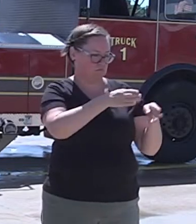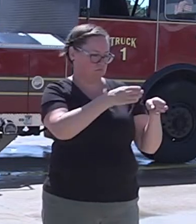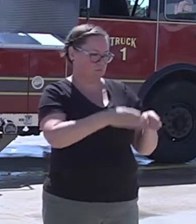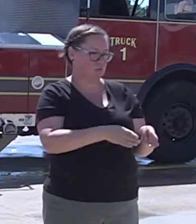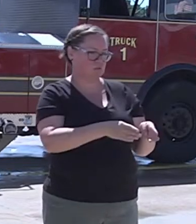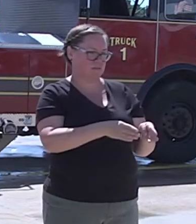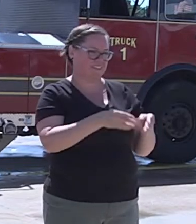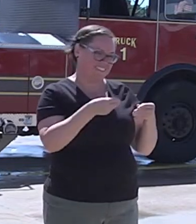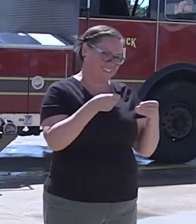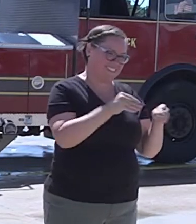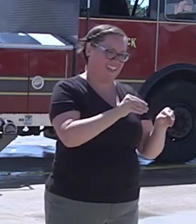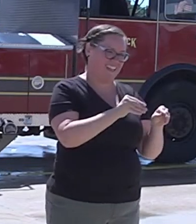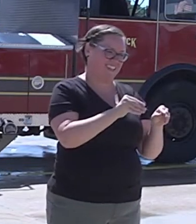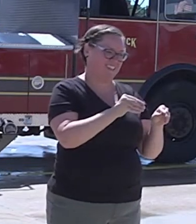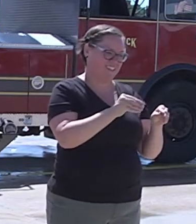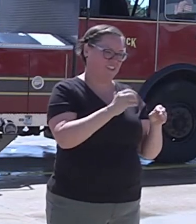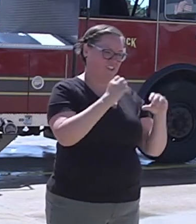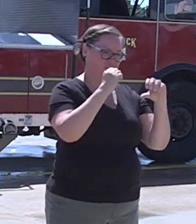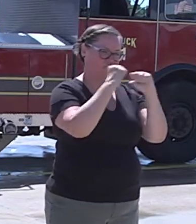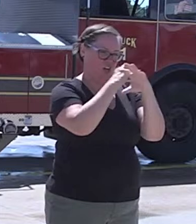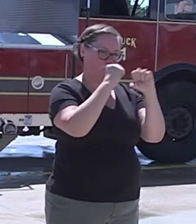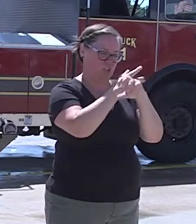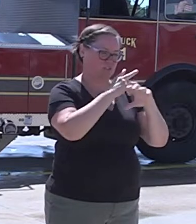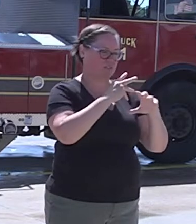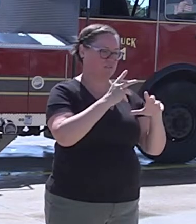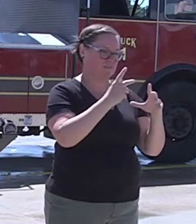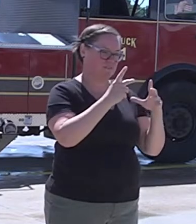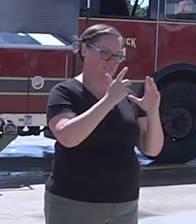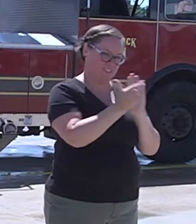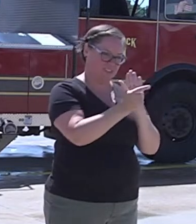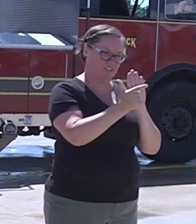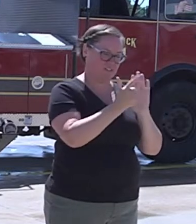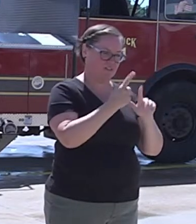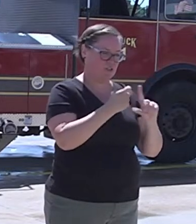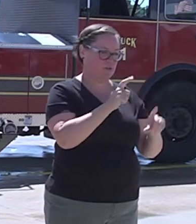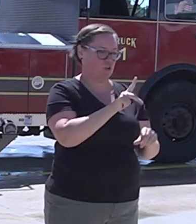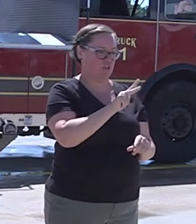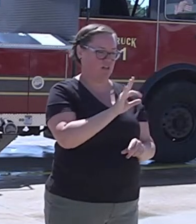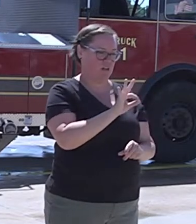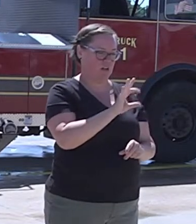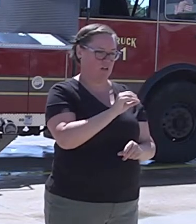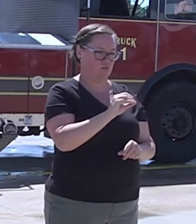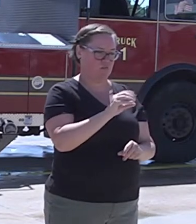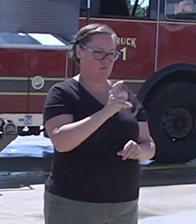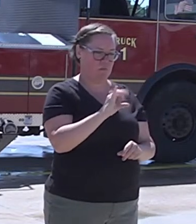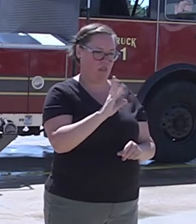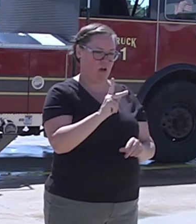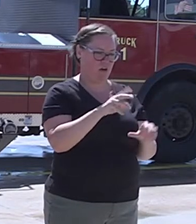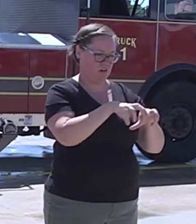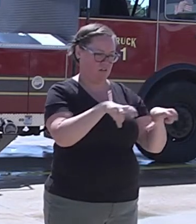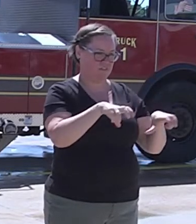selling fireworks from a business in the 3900 block of East Hara witto police and witto fire